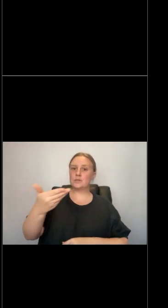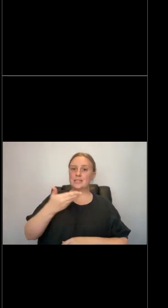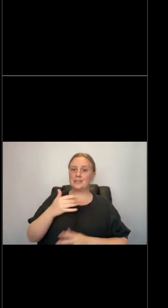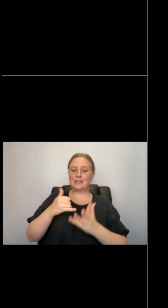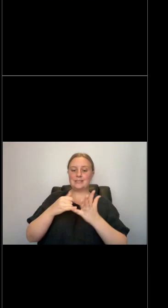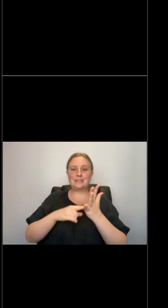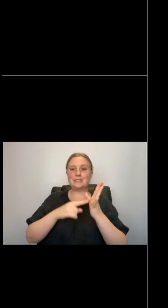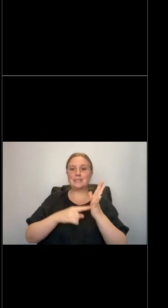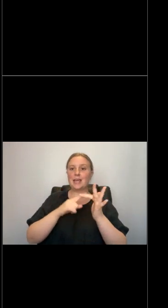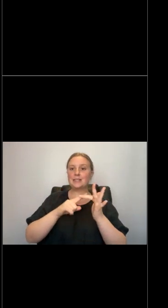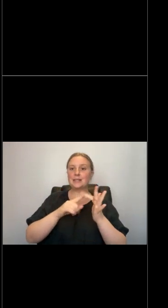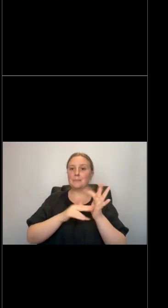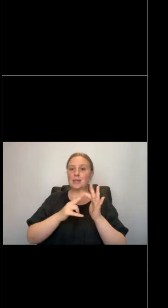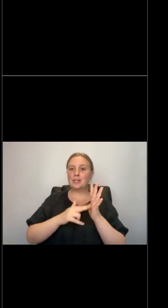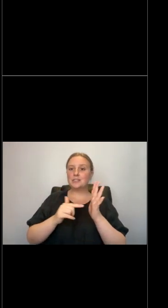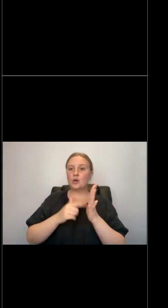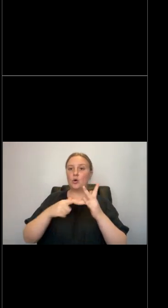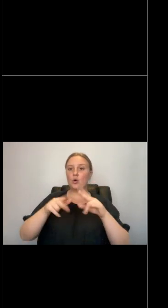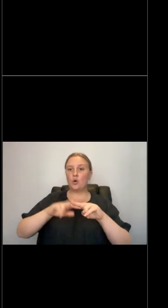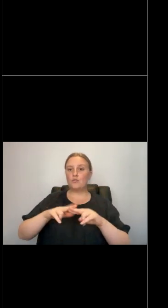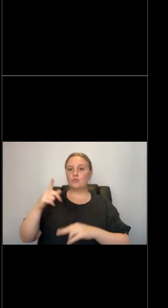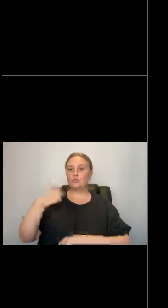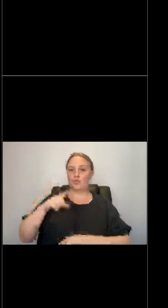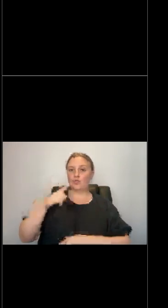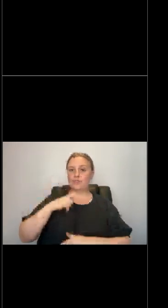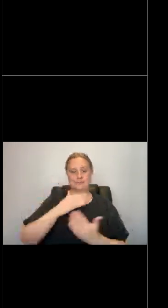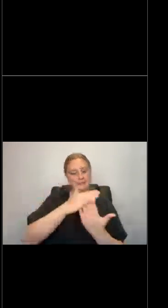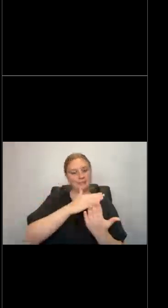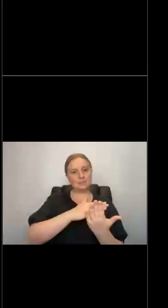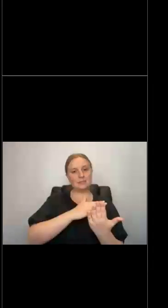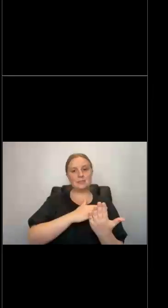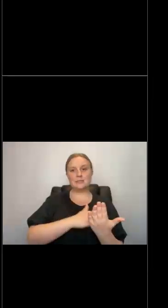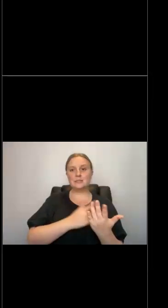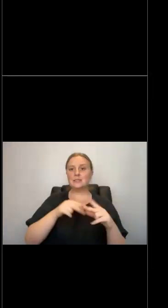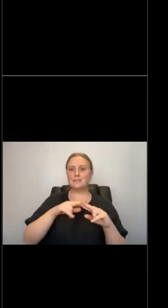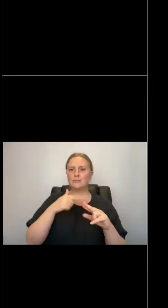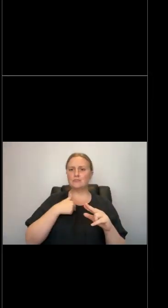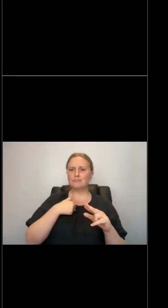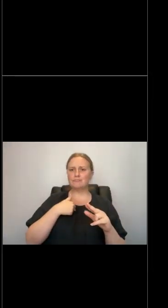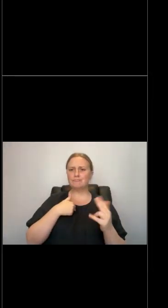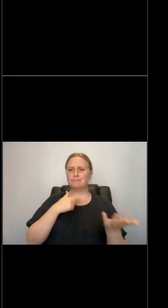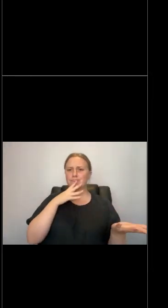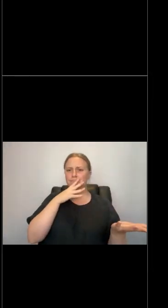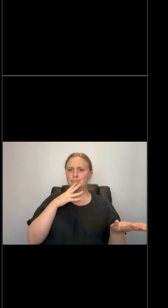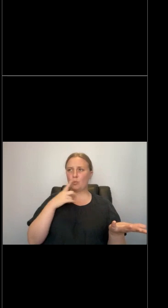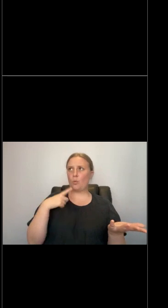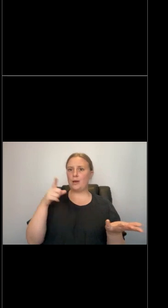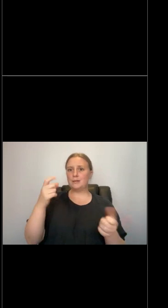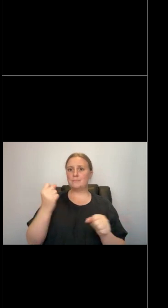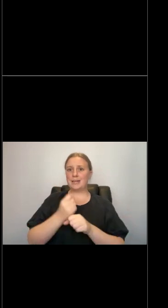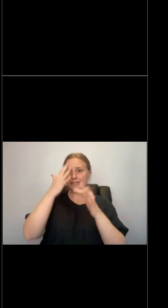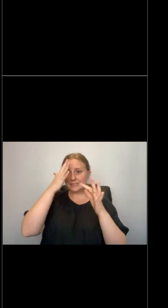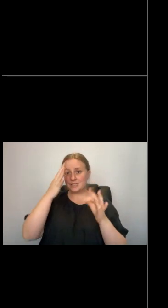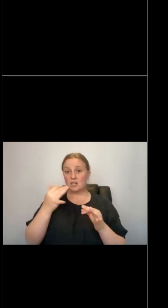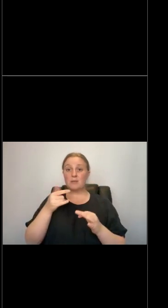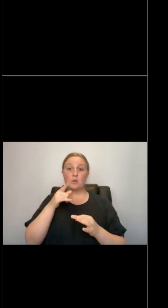If you're curious about why the tribunal made the decision it made and if you're considering an appeal,